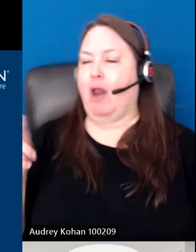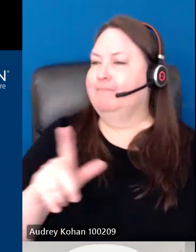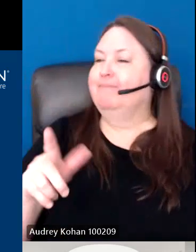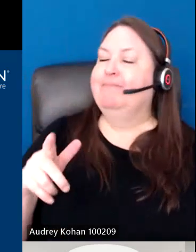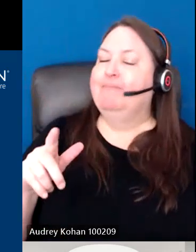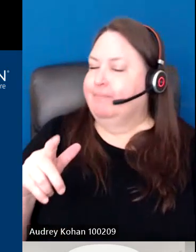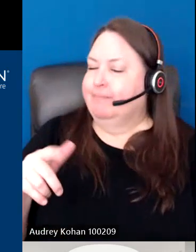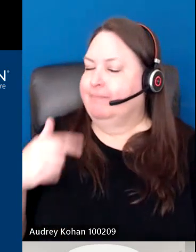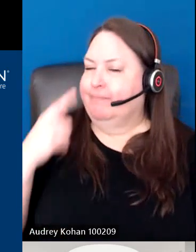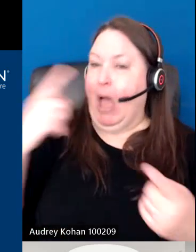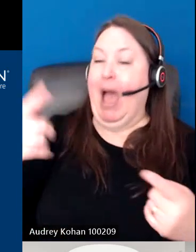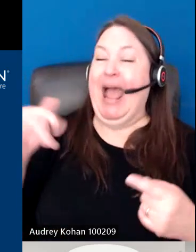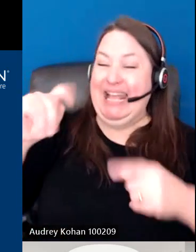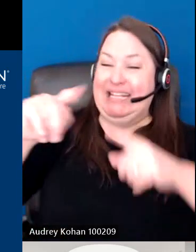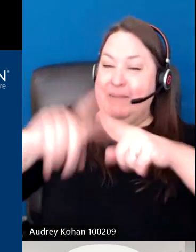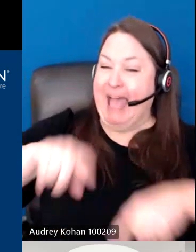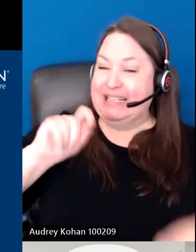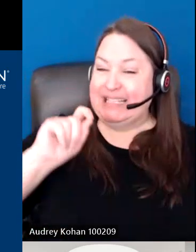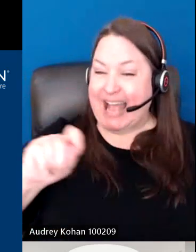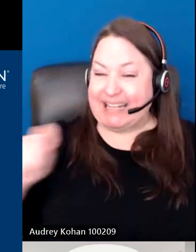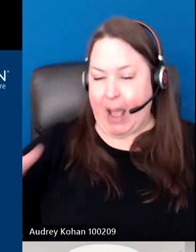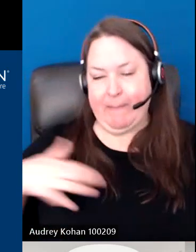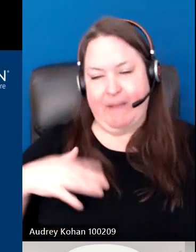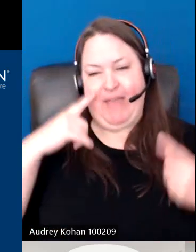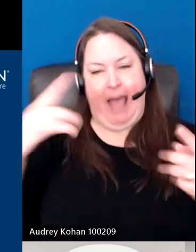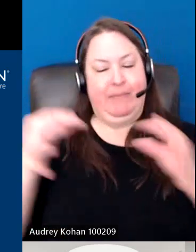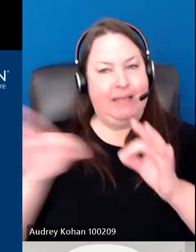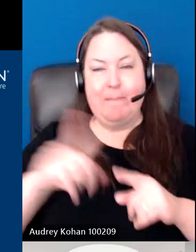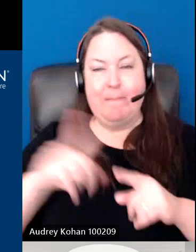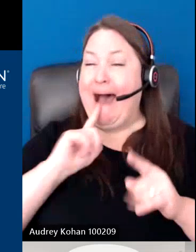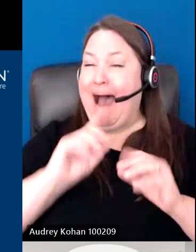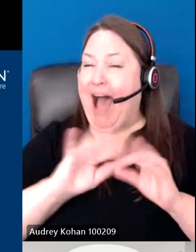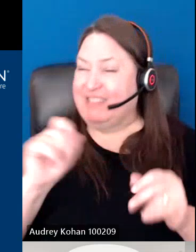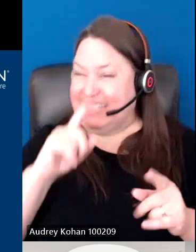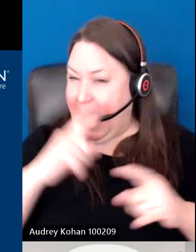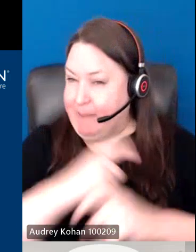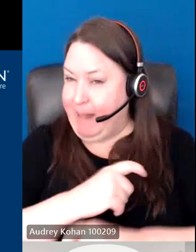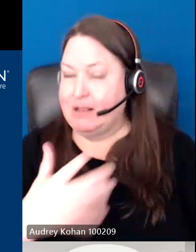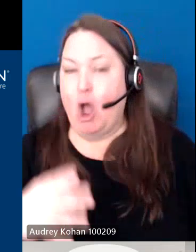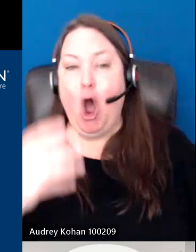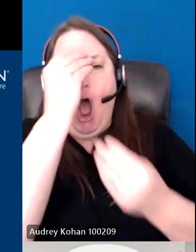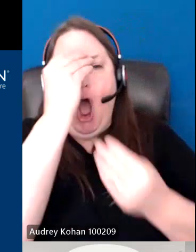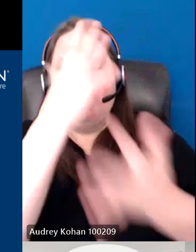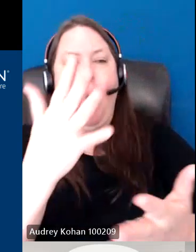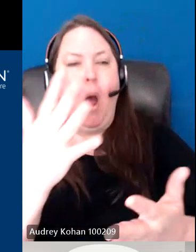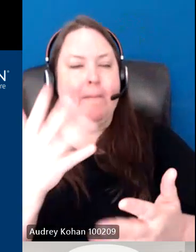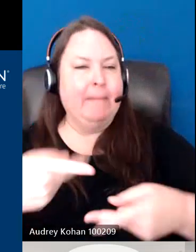dot dot dot right but it honestly is so complex so informed consents for sure right discharge